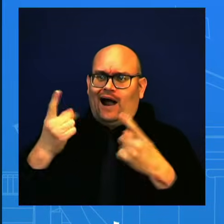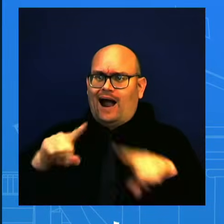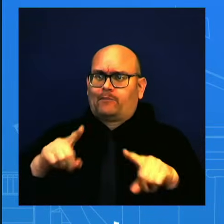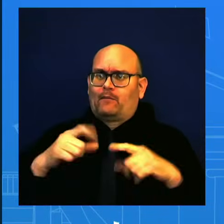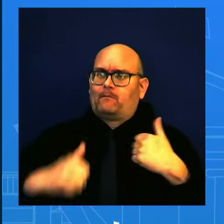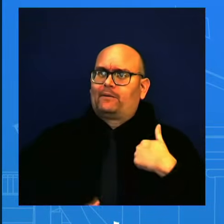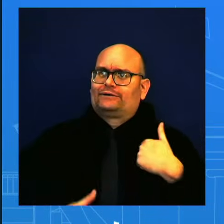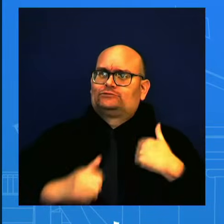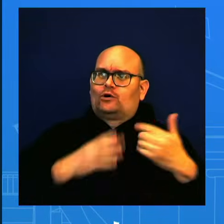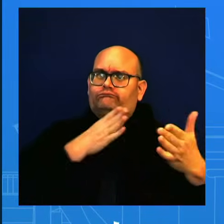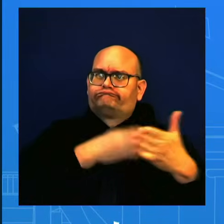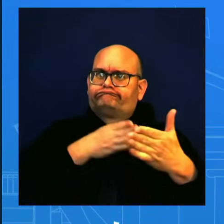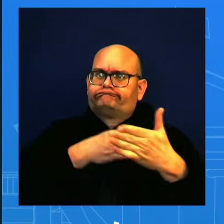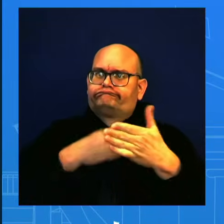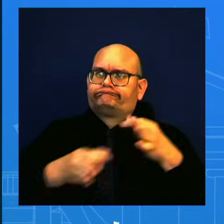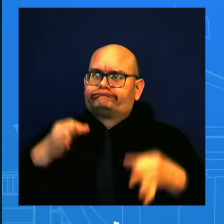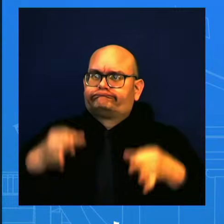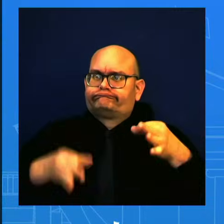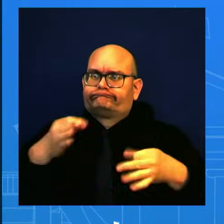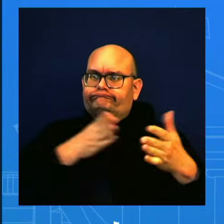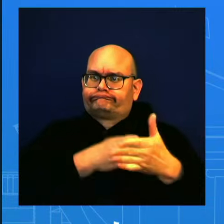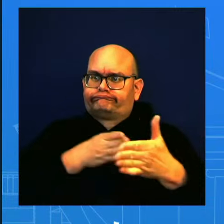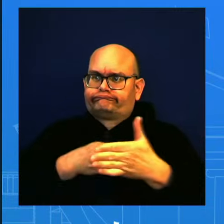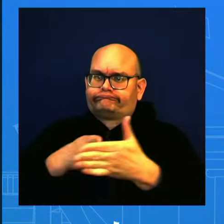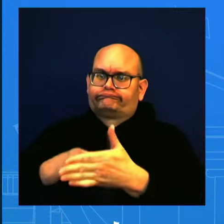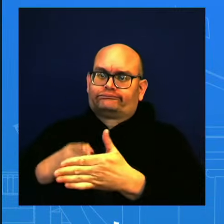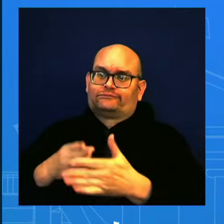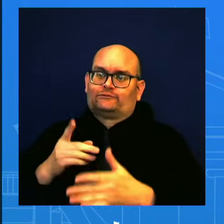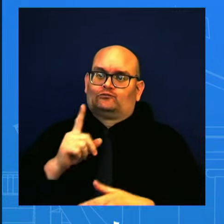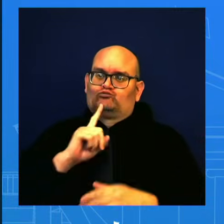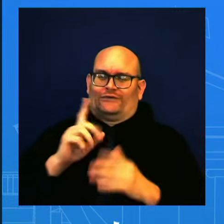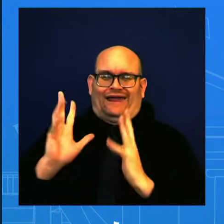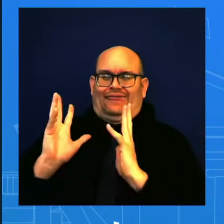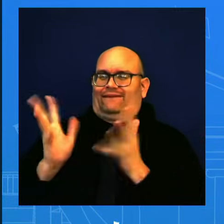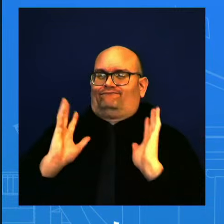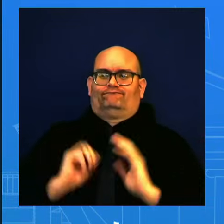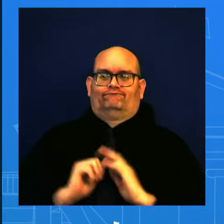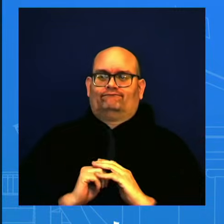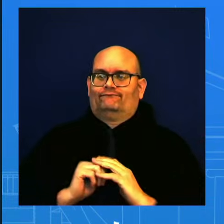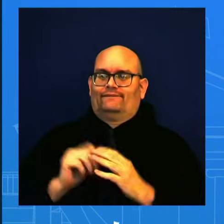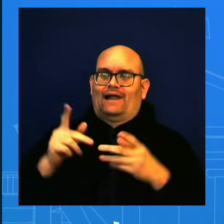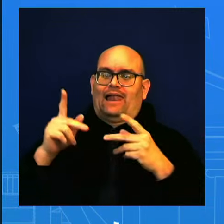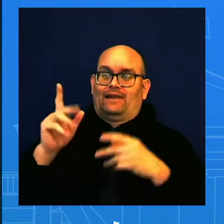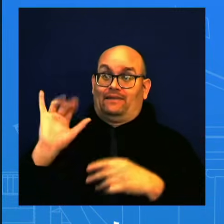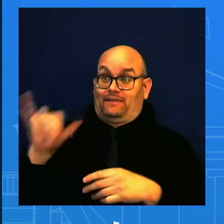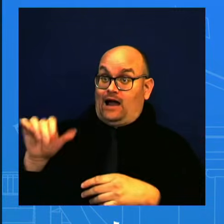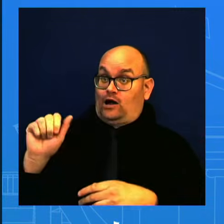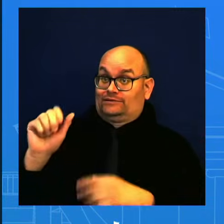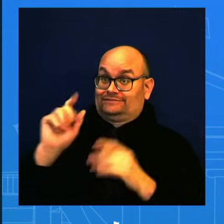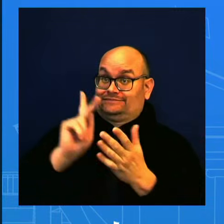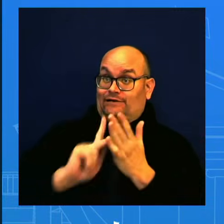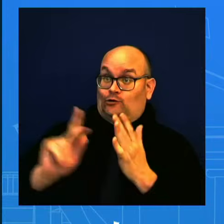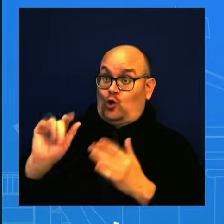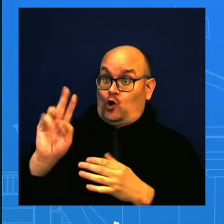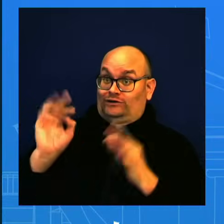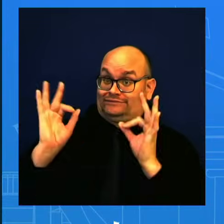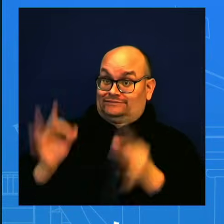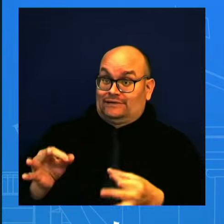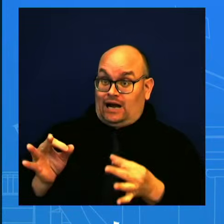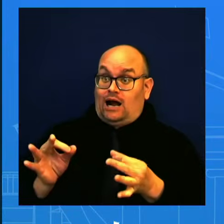We want to make sure that we build -- build more homes -- affordable homes for Americans, lower costs. That is something that he wants to continue to do.